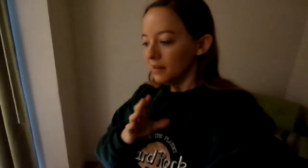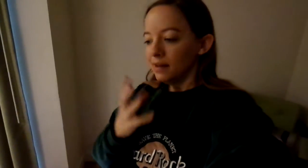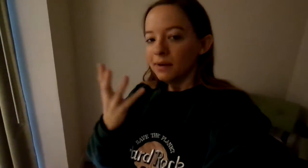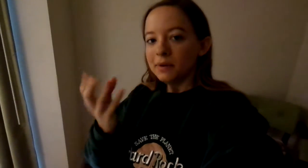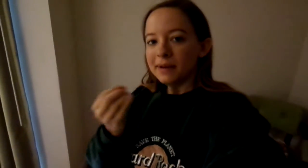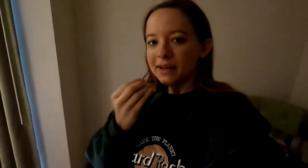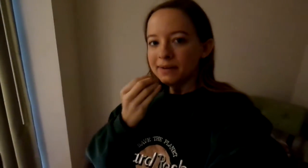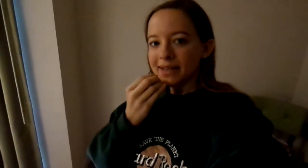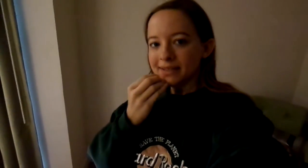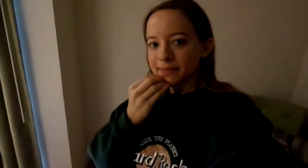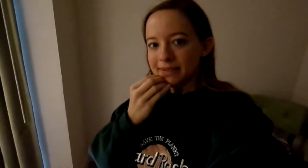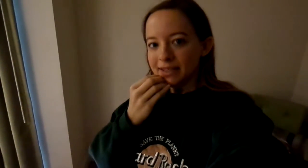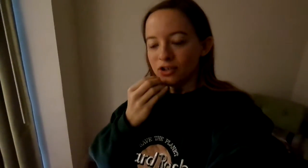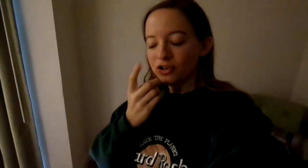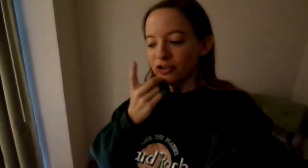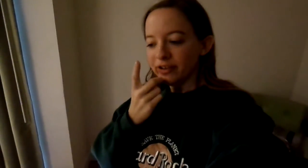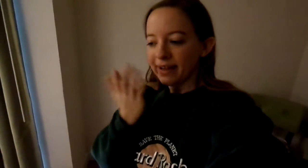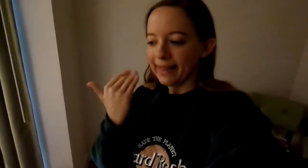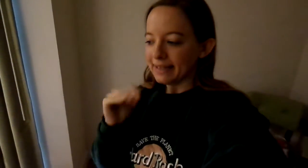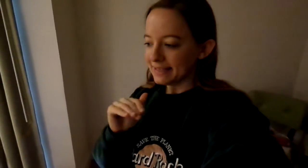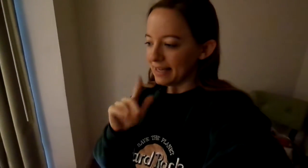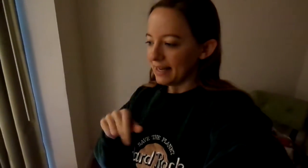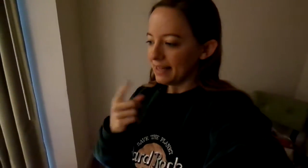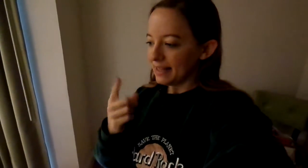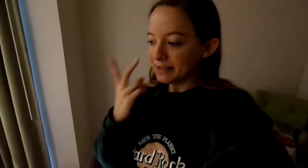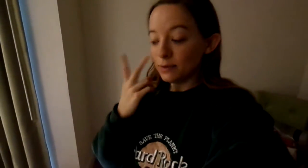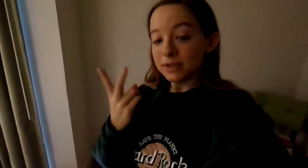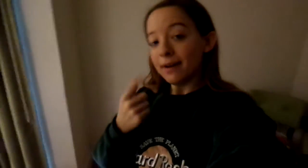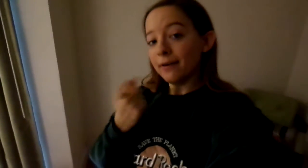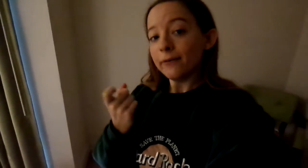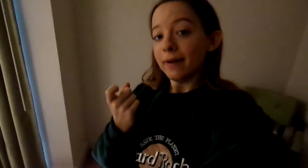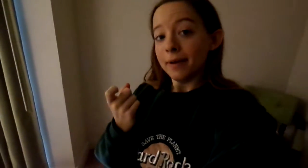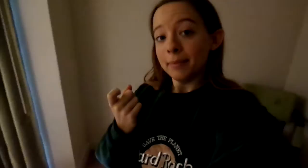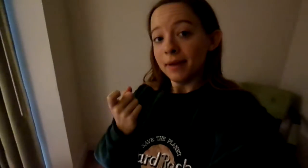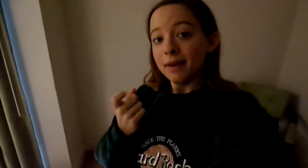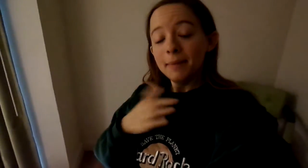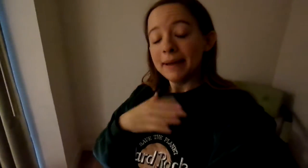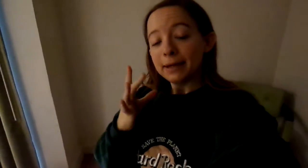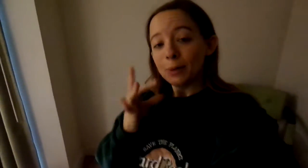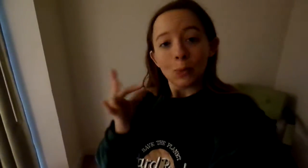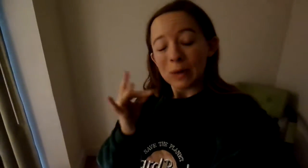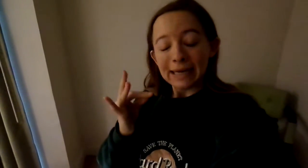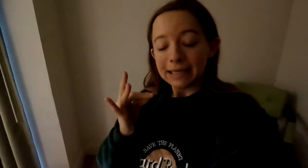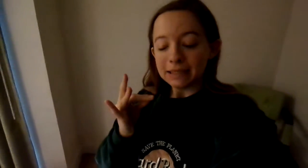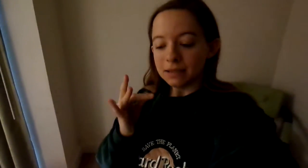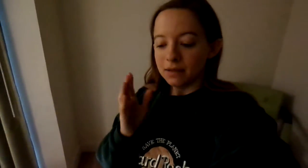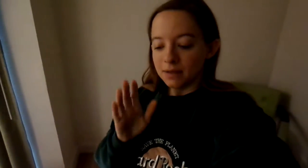We went out and had some dinner last night, I think as you saw from my little rant.